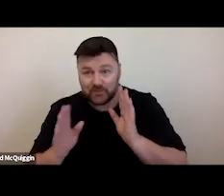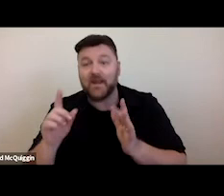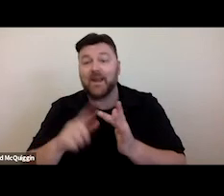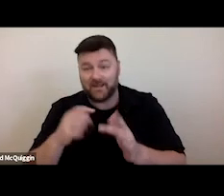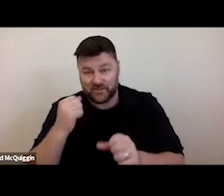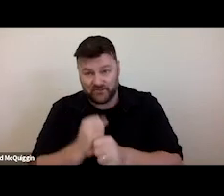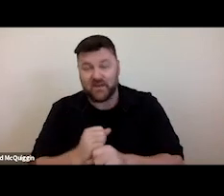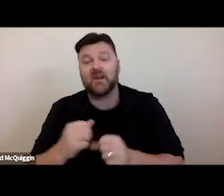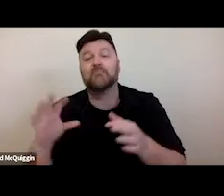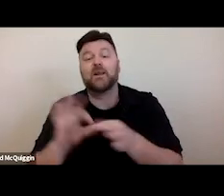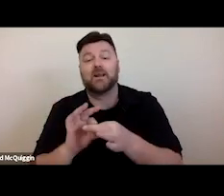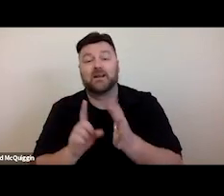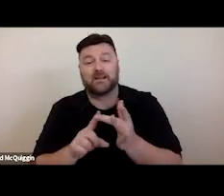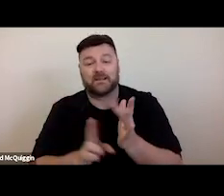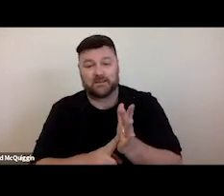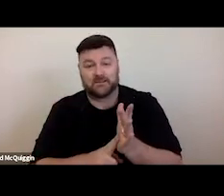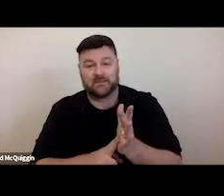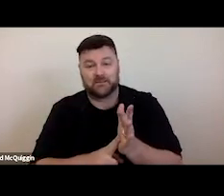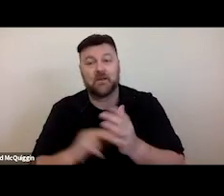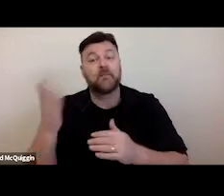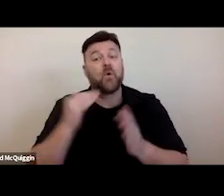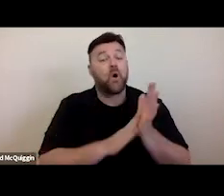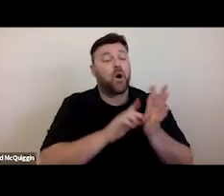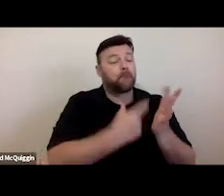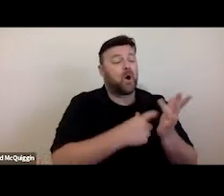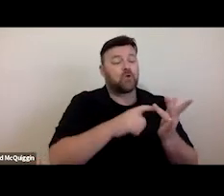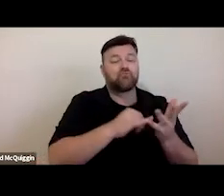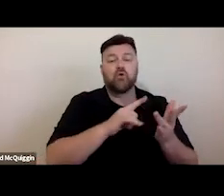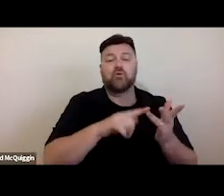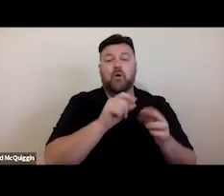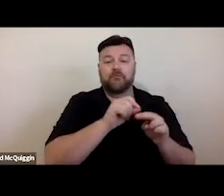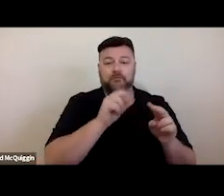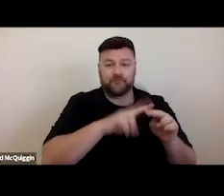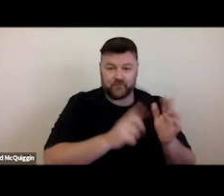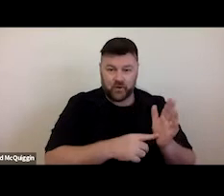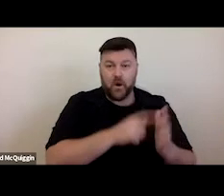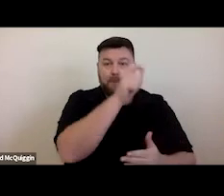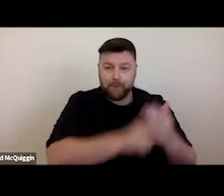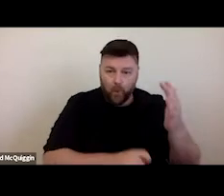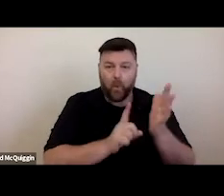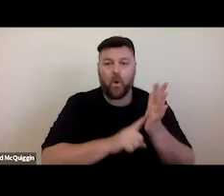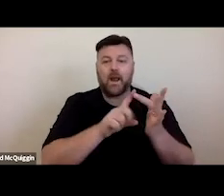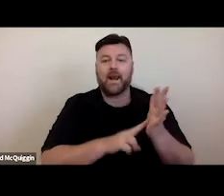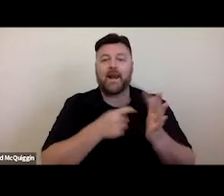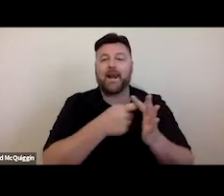bought LinkedIn for the data, the combination of the data that people